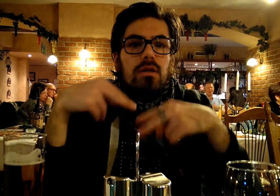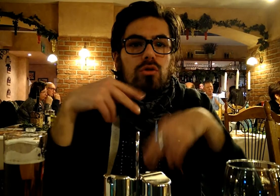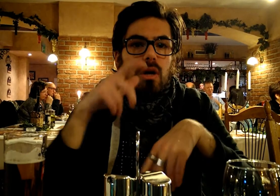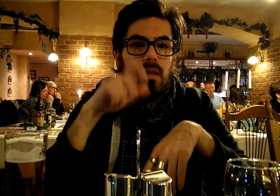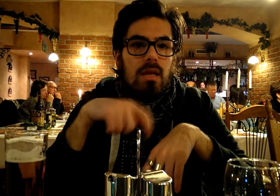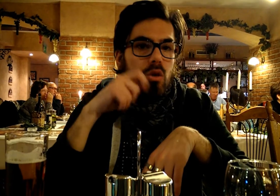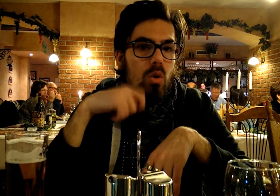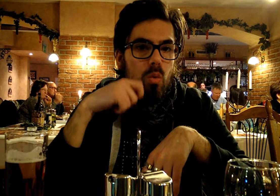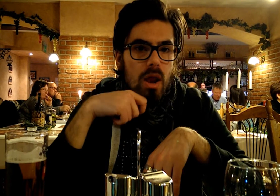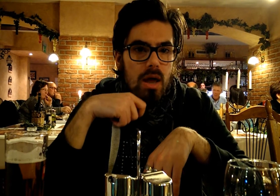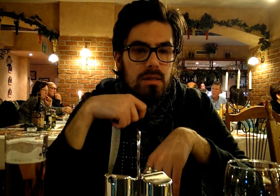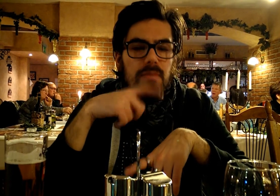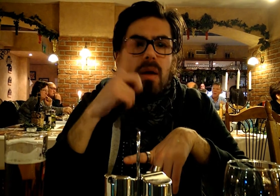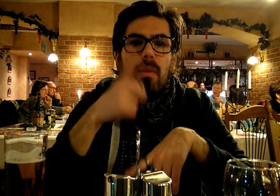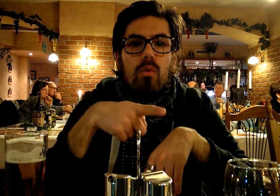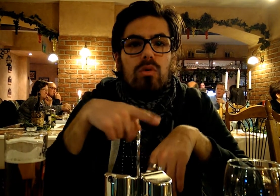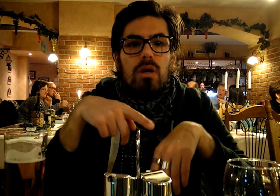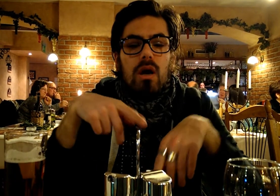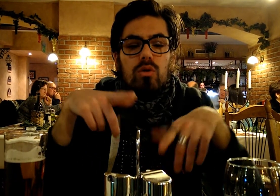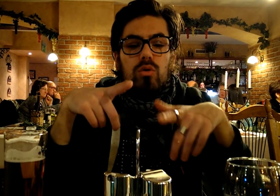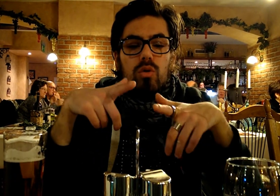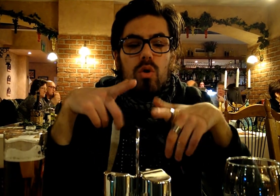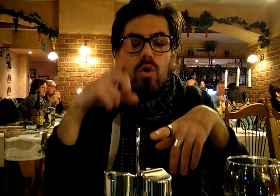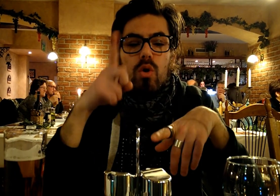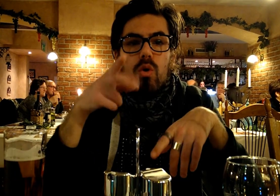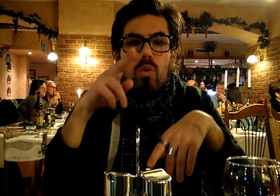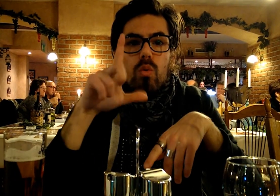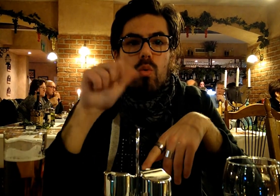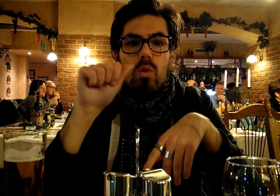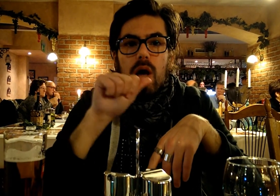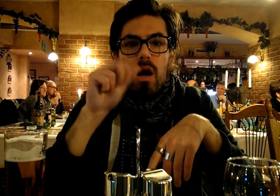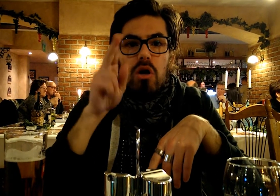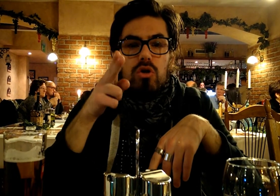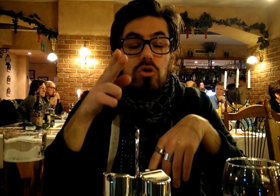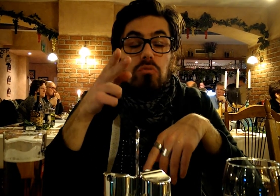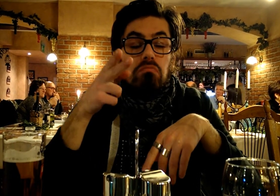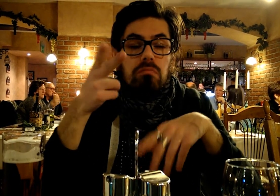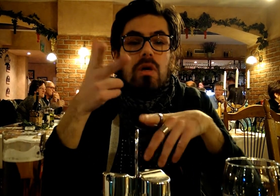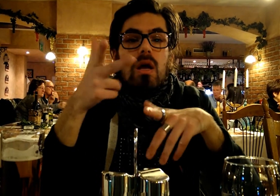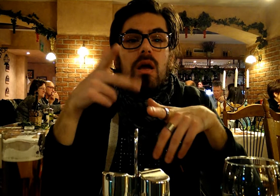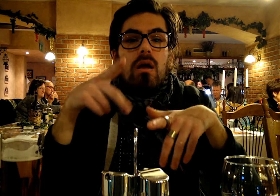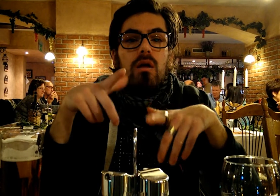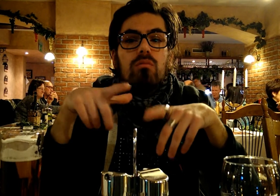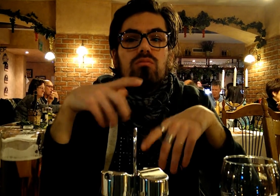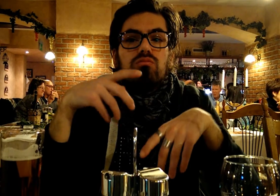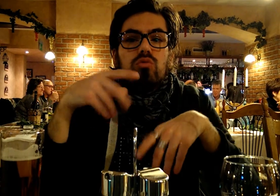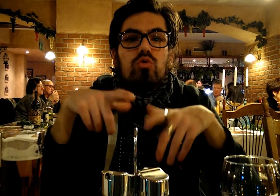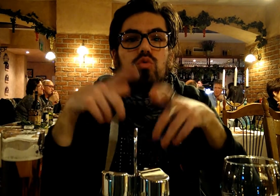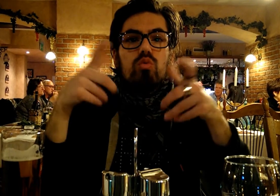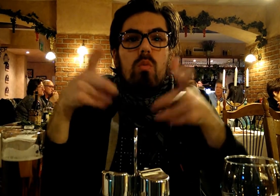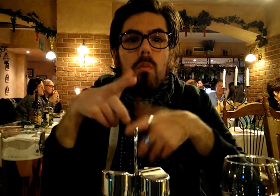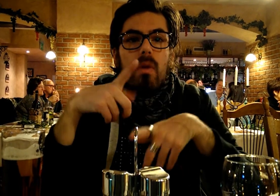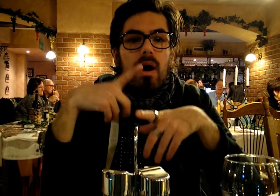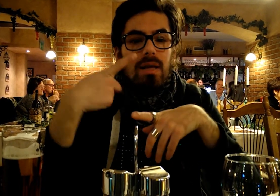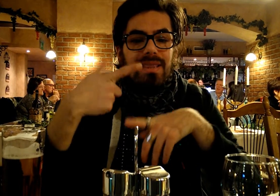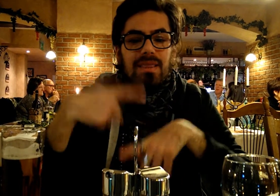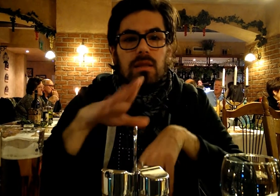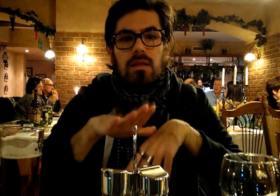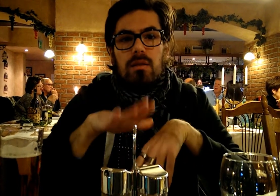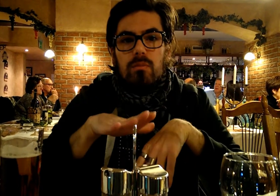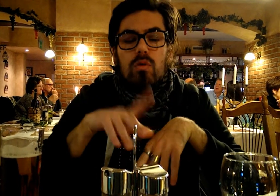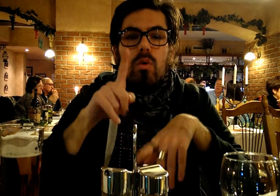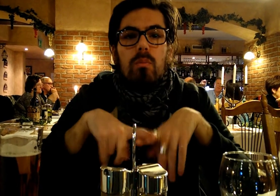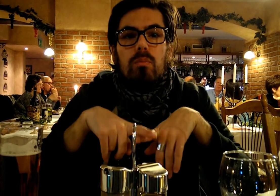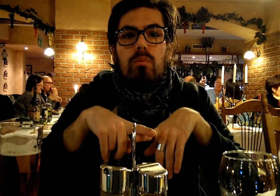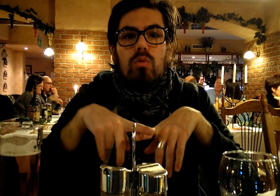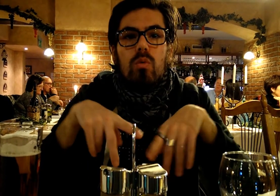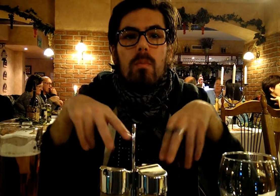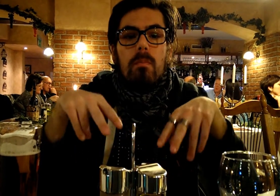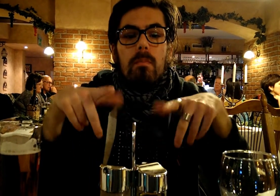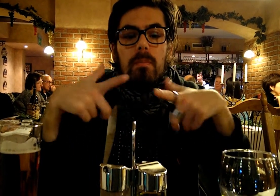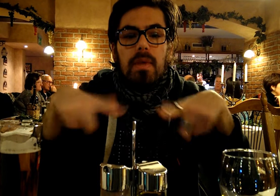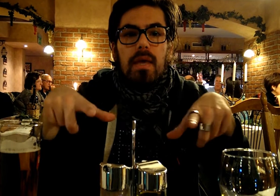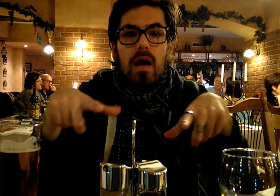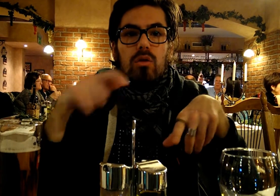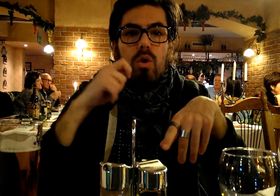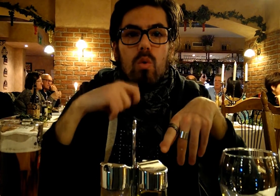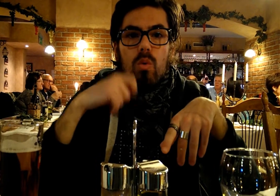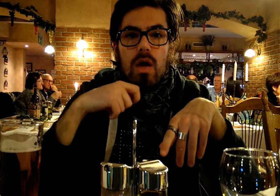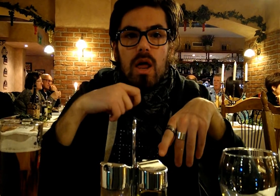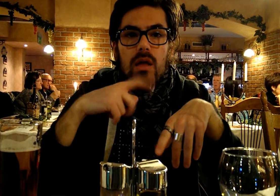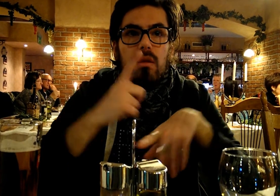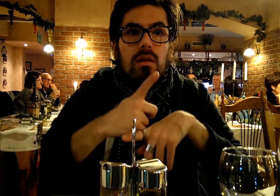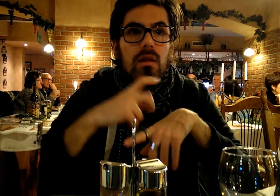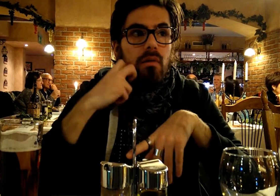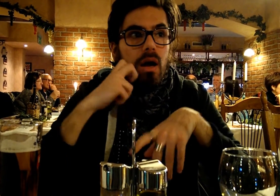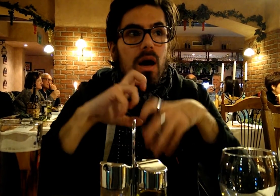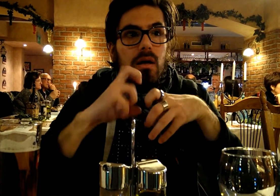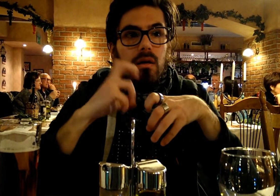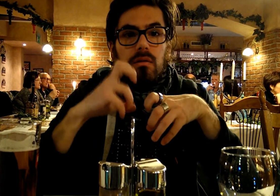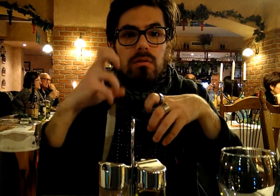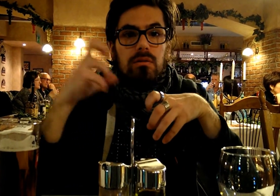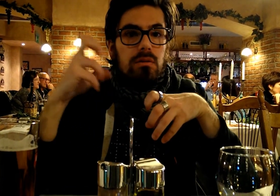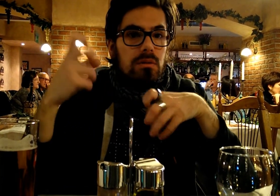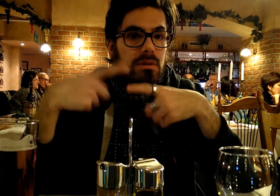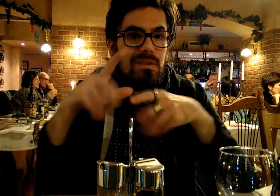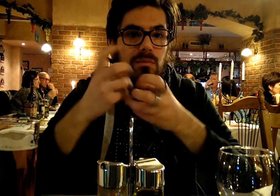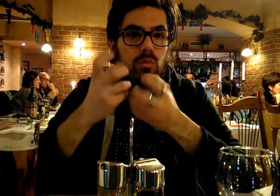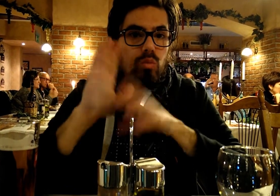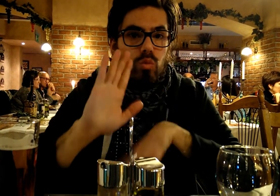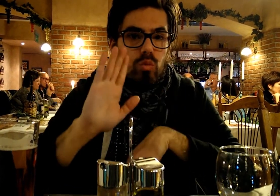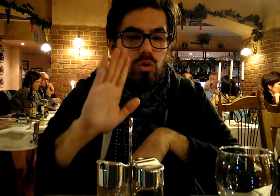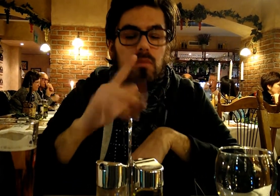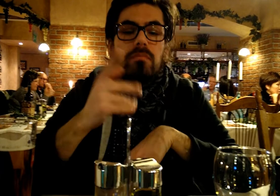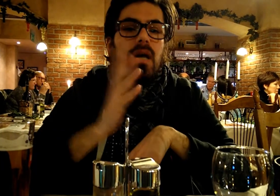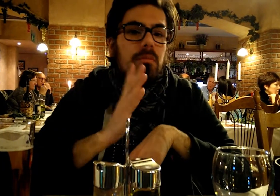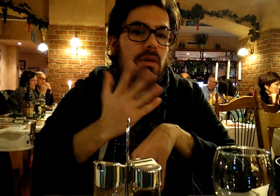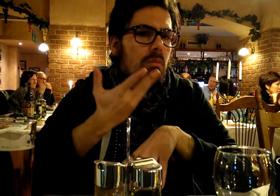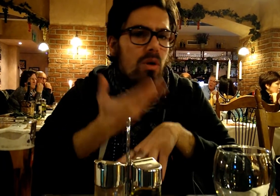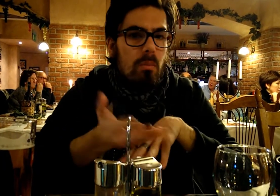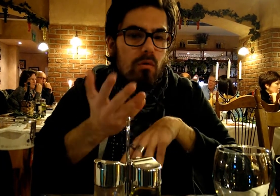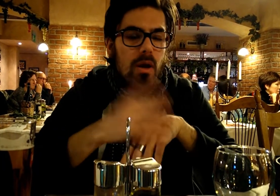we are an Italian-Hungarian restaurant, we ordered goulash, a typical soup here, and in addition the Hungarian dish, a mixture of local meats, wait and try